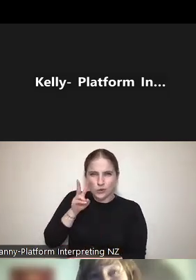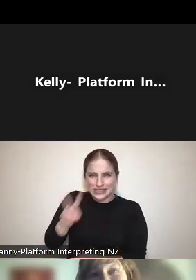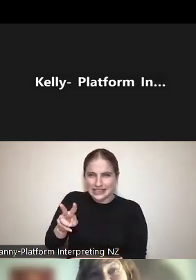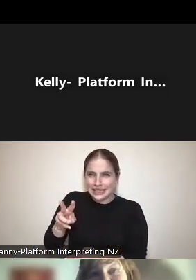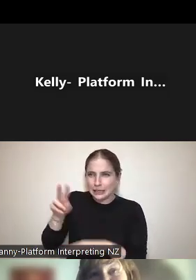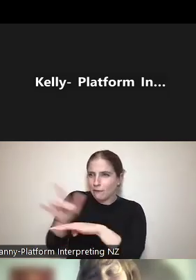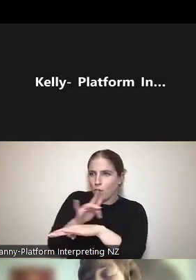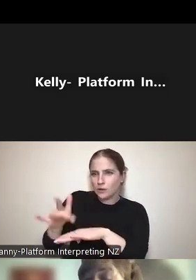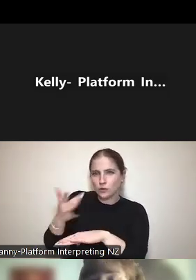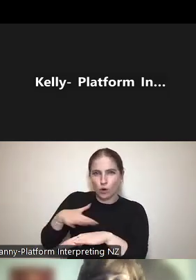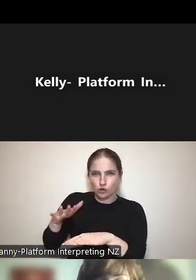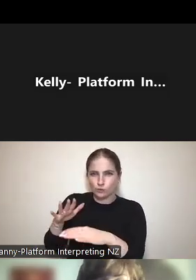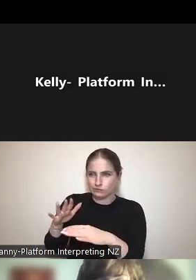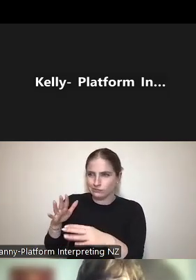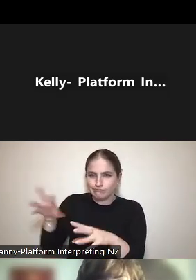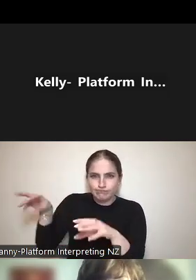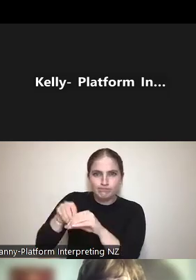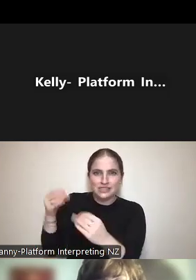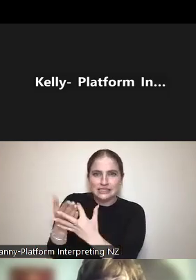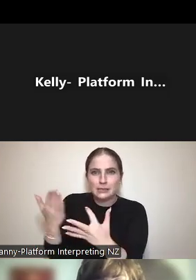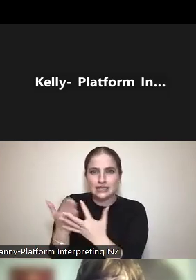So, we'd be really happy to see those applications come in,